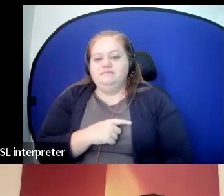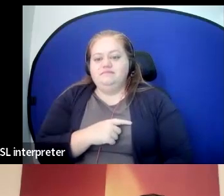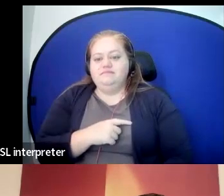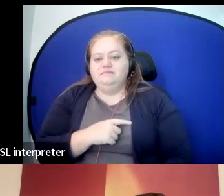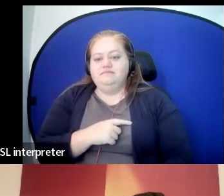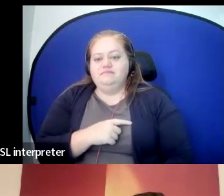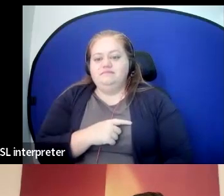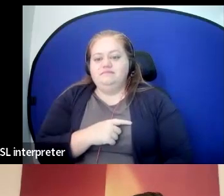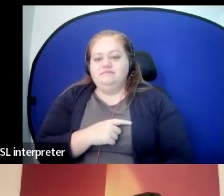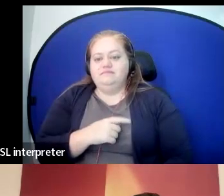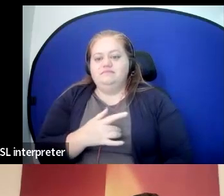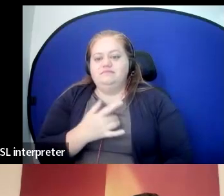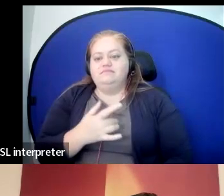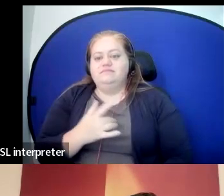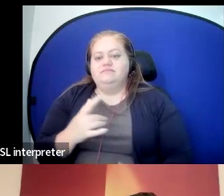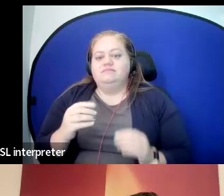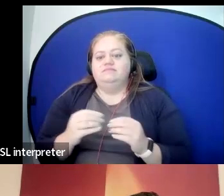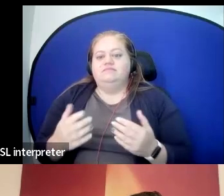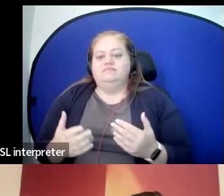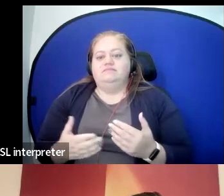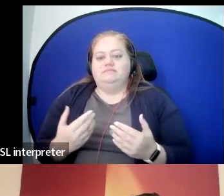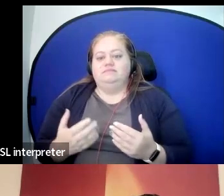it was easier in terms of-- because we know the subject.